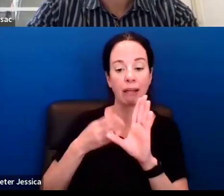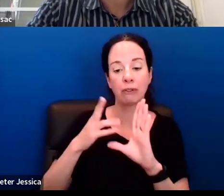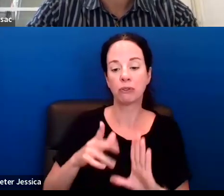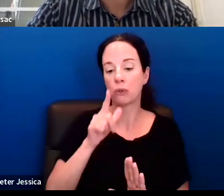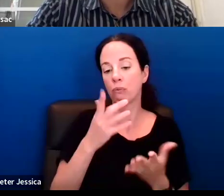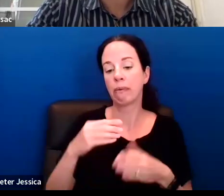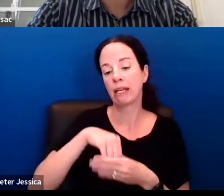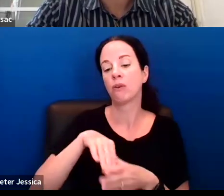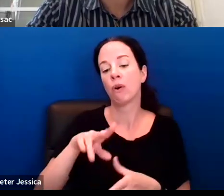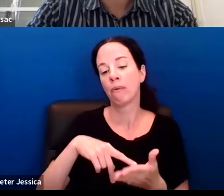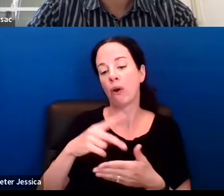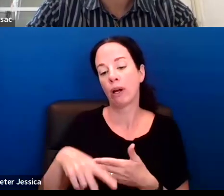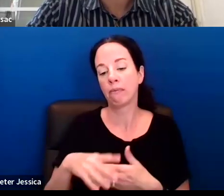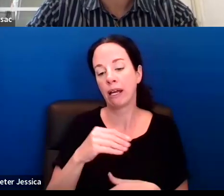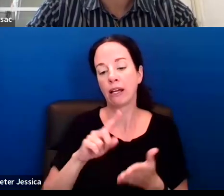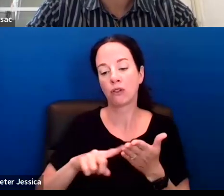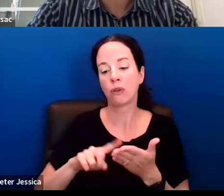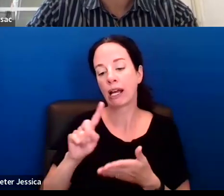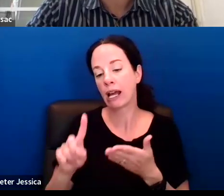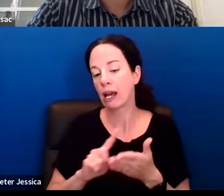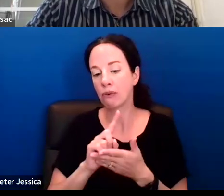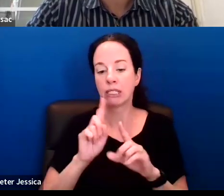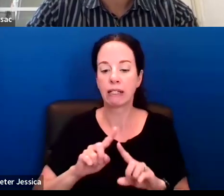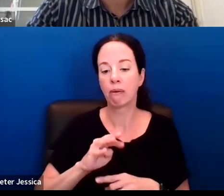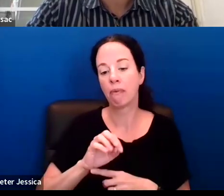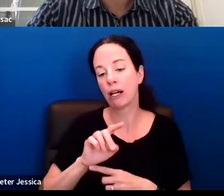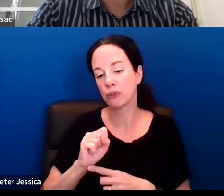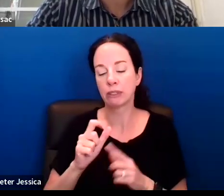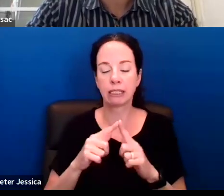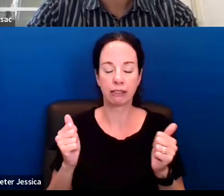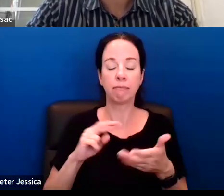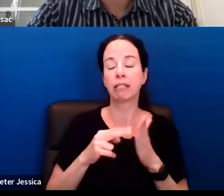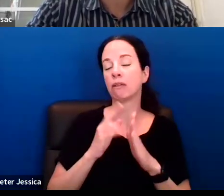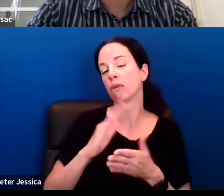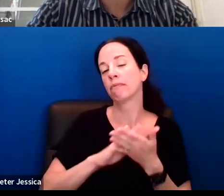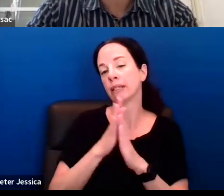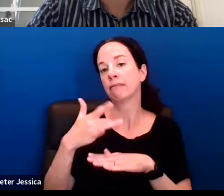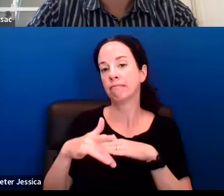your program, and track hours and modules, etc. So we're gonna make that available to digital